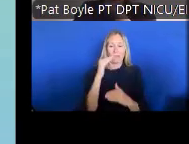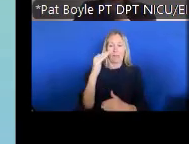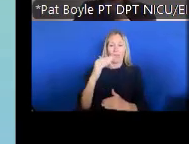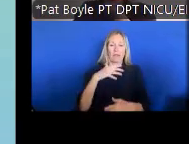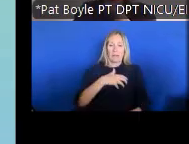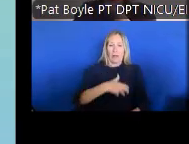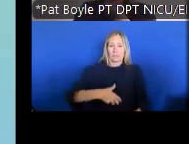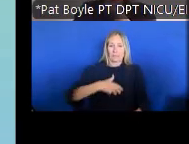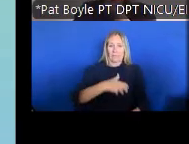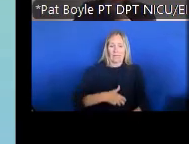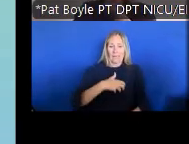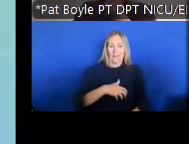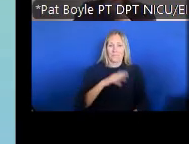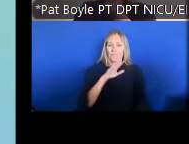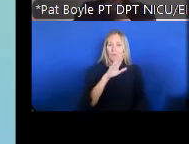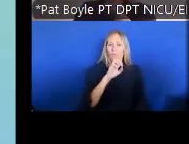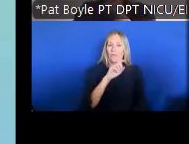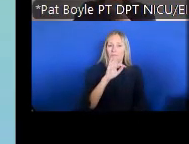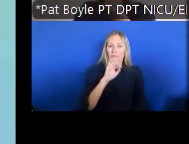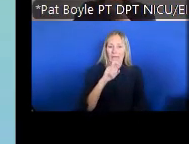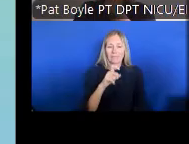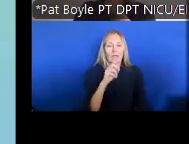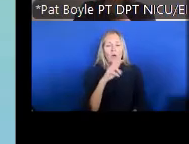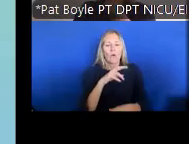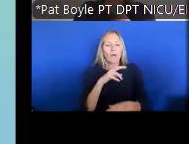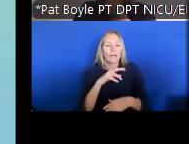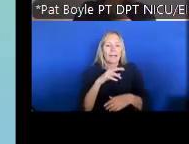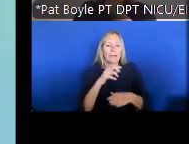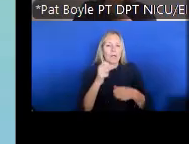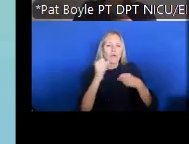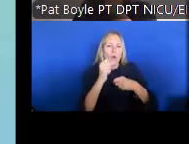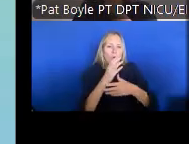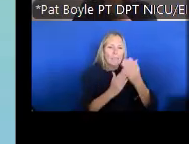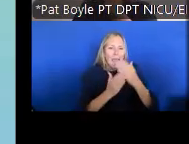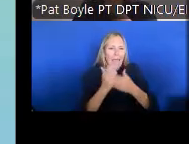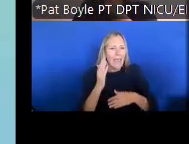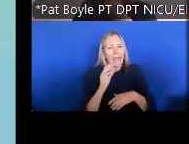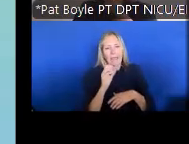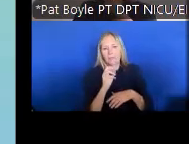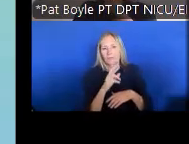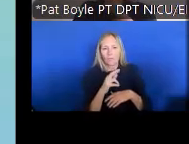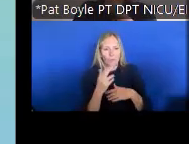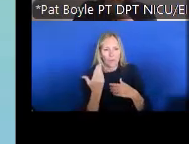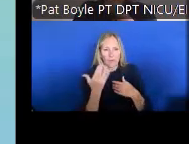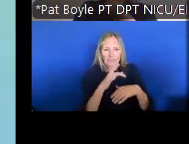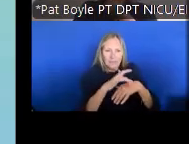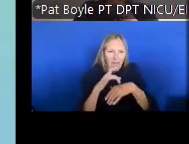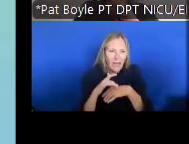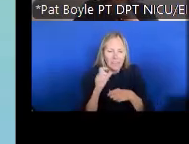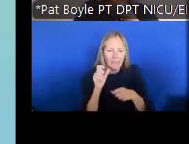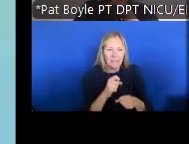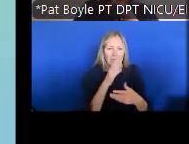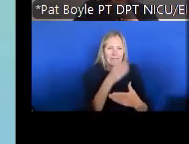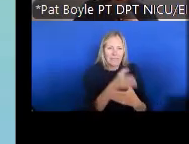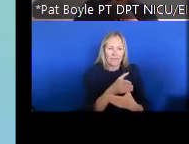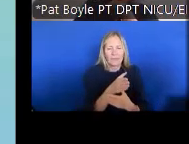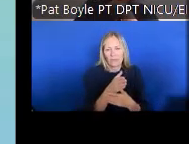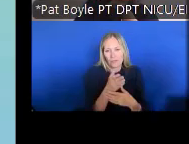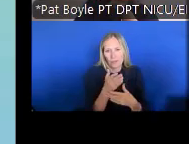tickling touch, or cold hands could interfere with state control, and also interfere and disturb the the child's ability